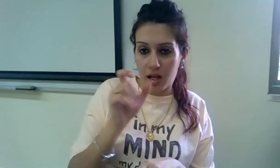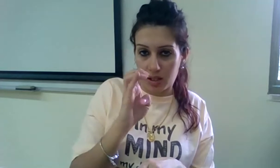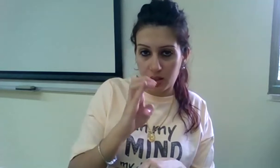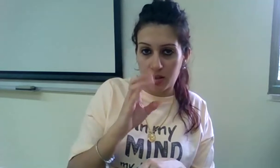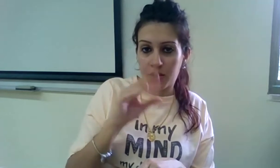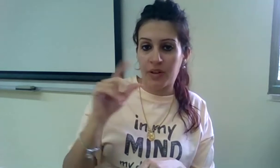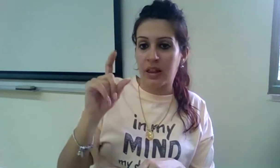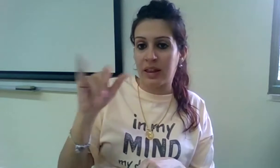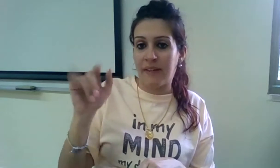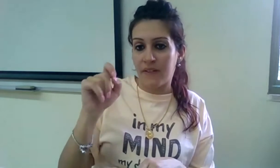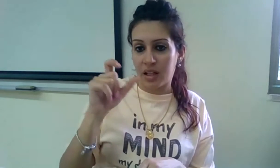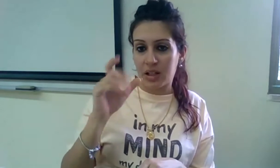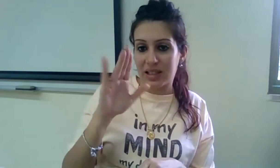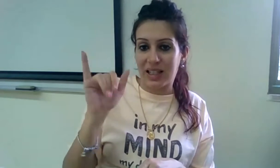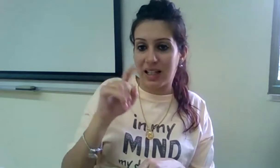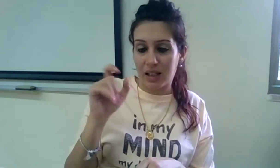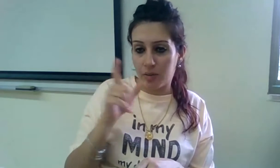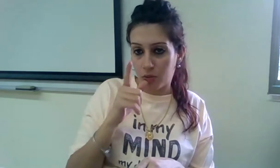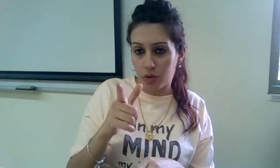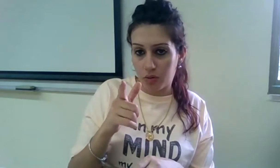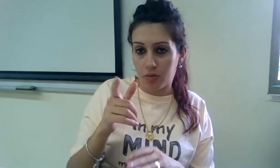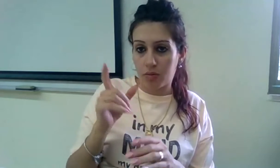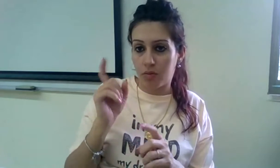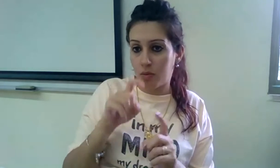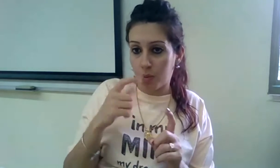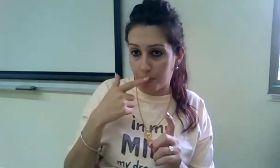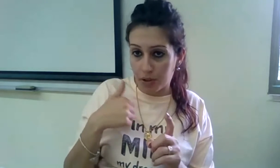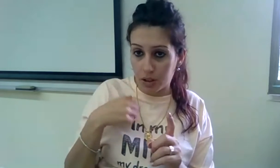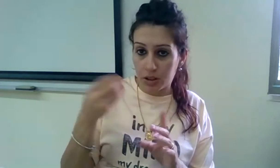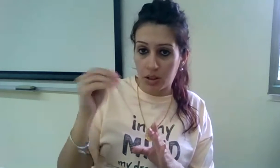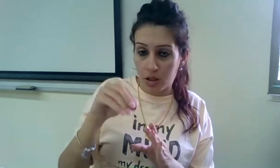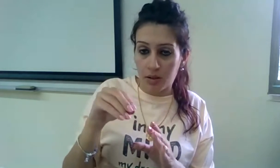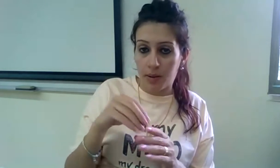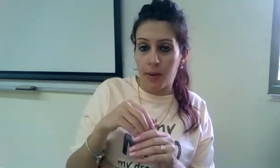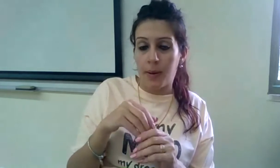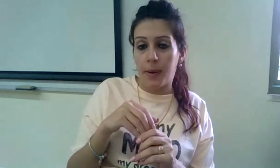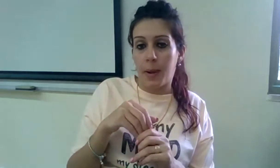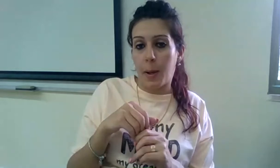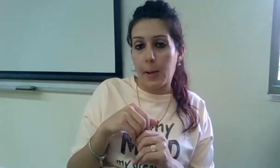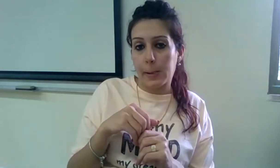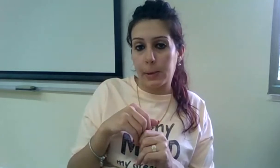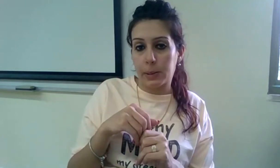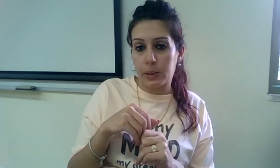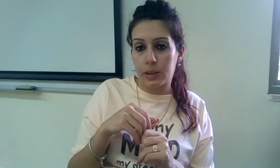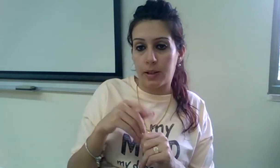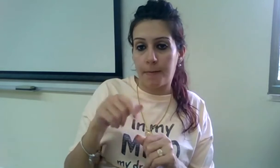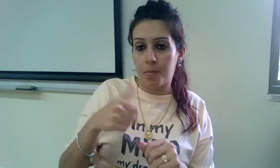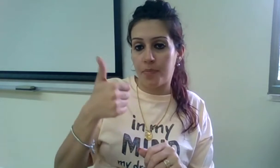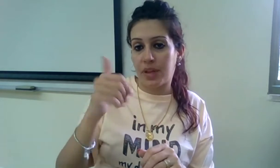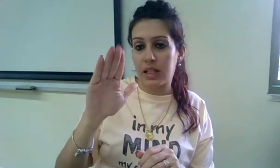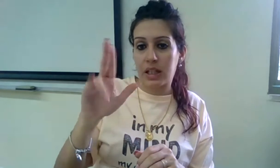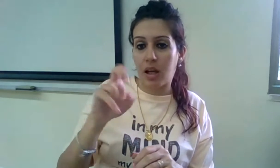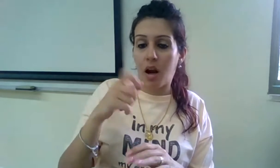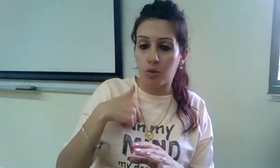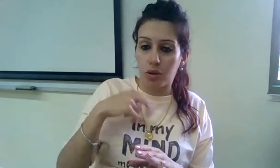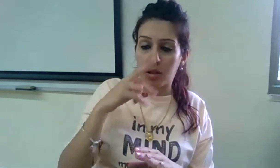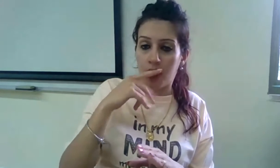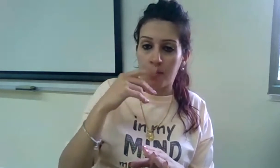But I think that, this situation gave us a very good opportunity to rethink whether